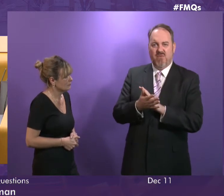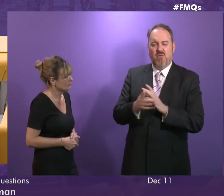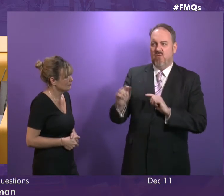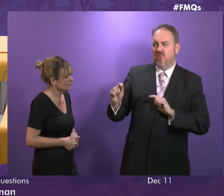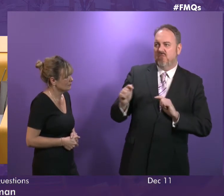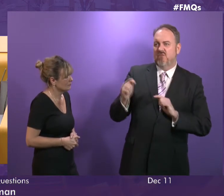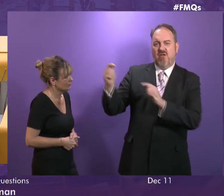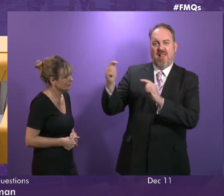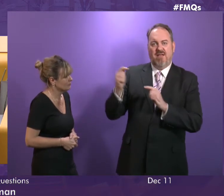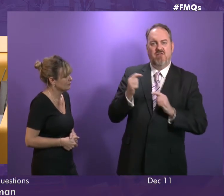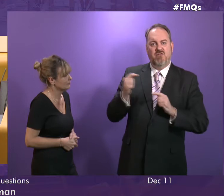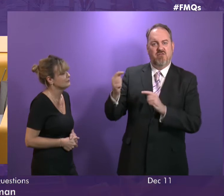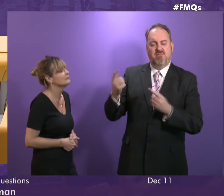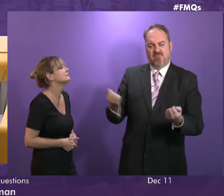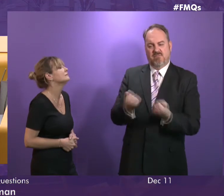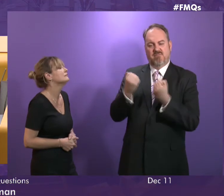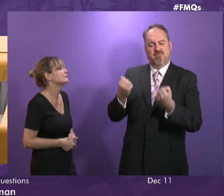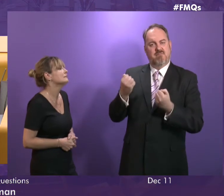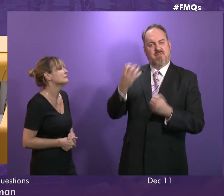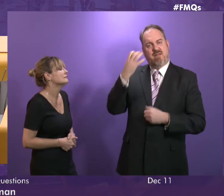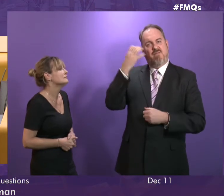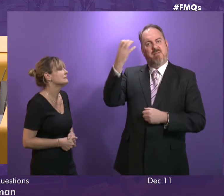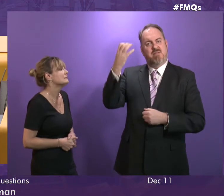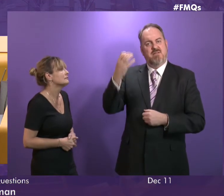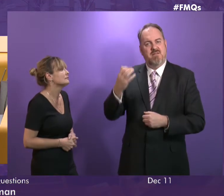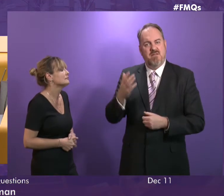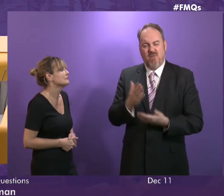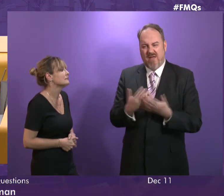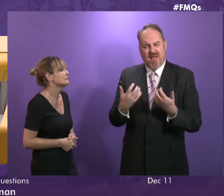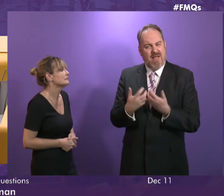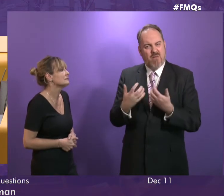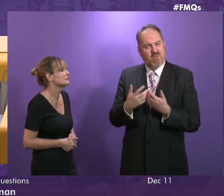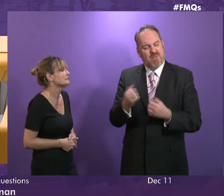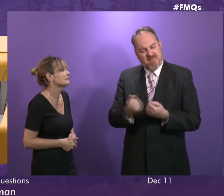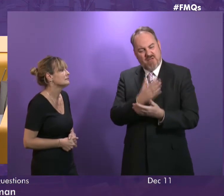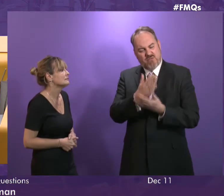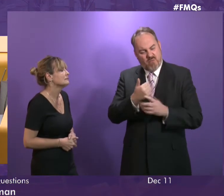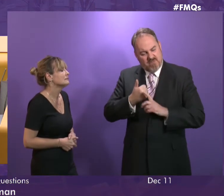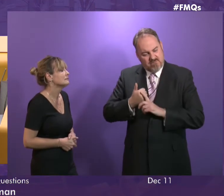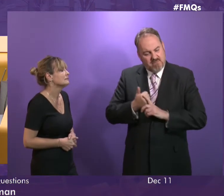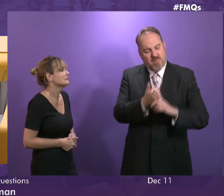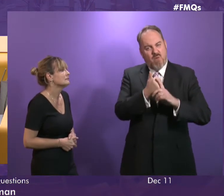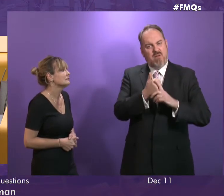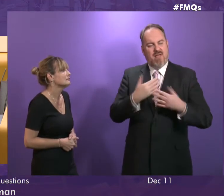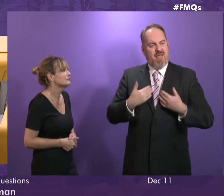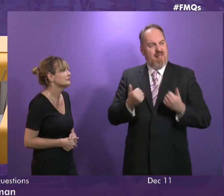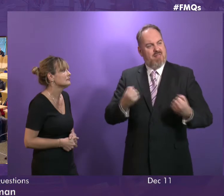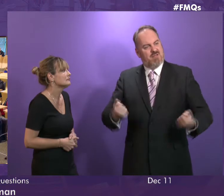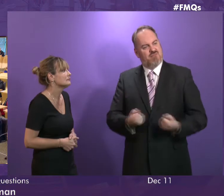Does she agree that, at a political level, we need to explore what can be done to restore and sustain healthy and vibrant print media?